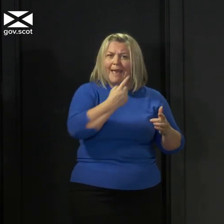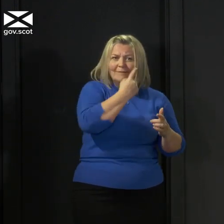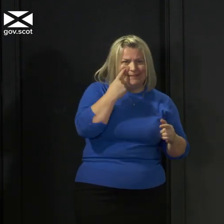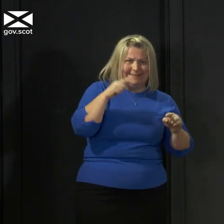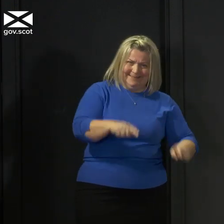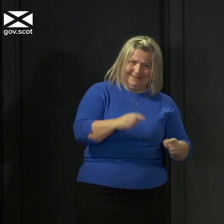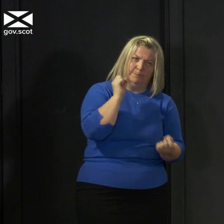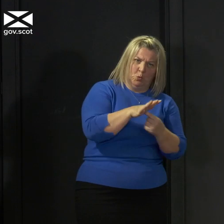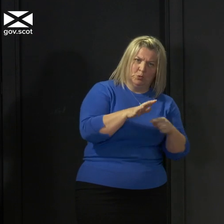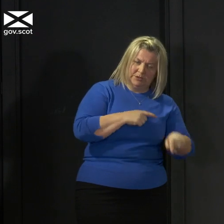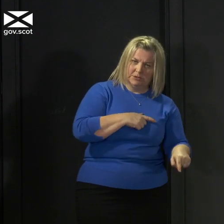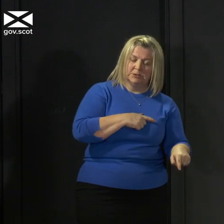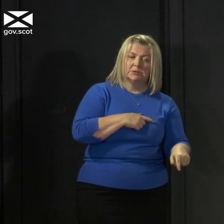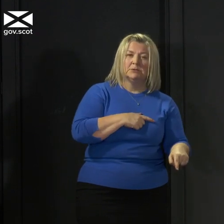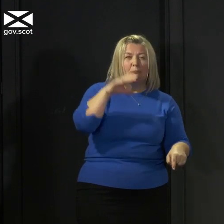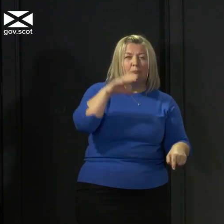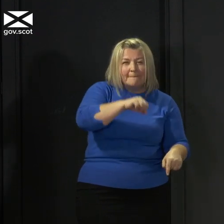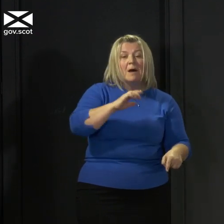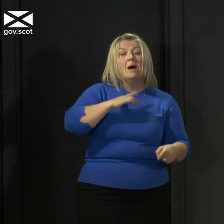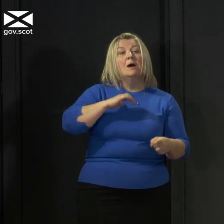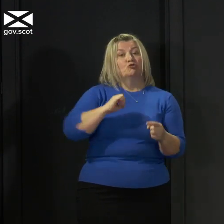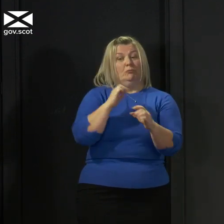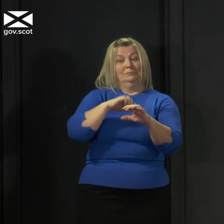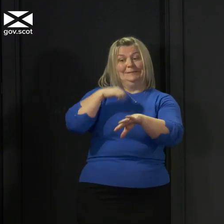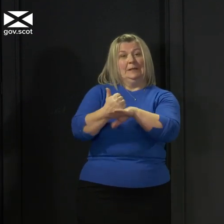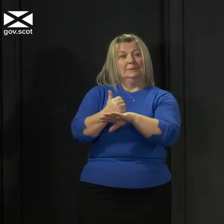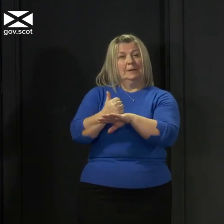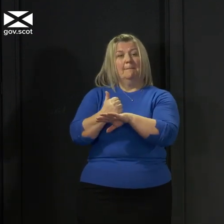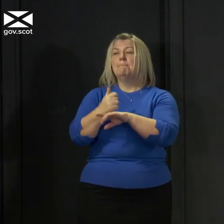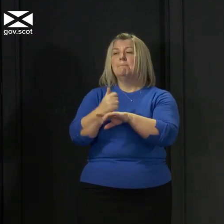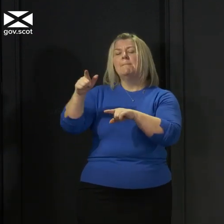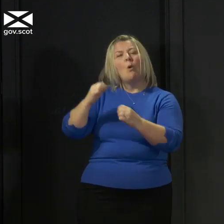own scientific advisory group which links in to siege but gives us an